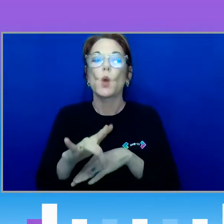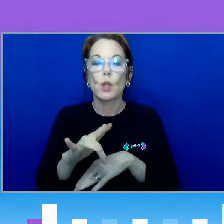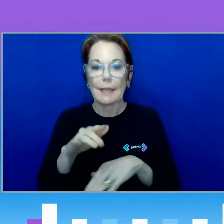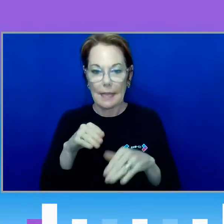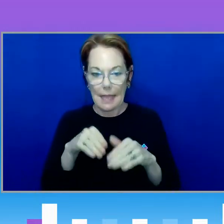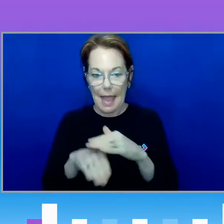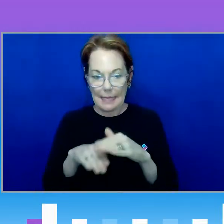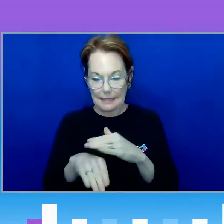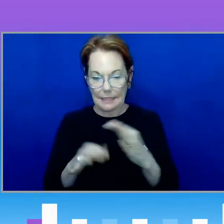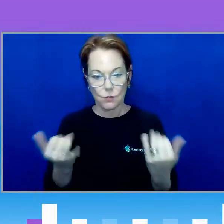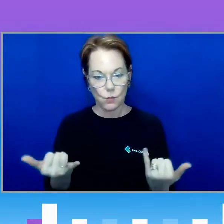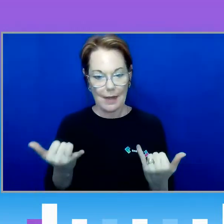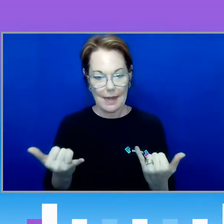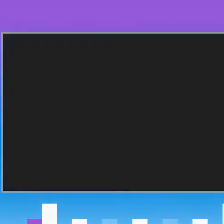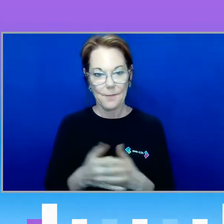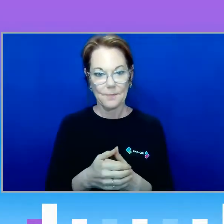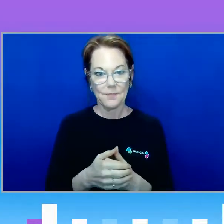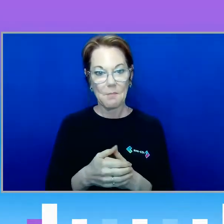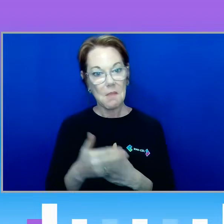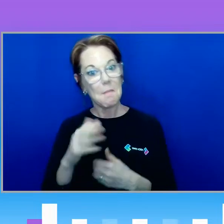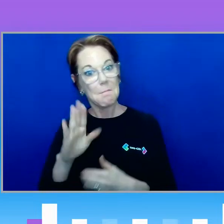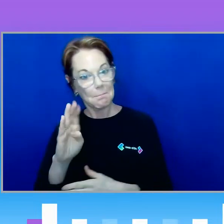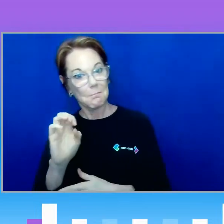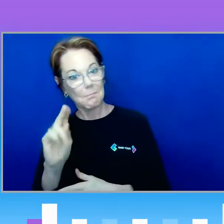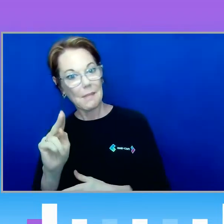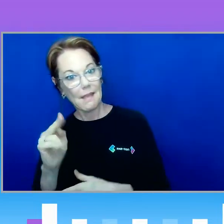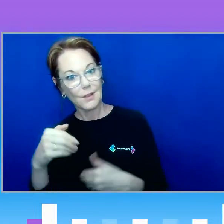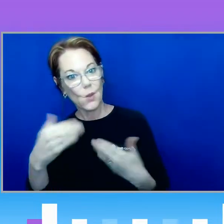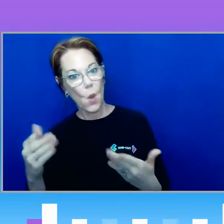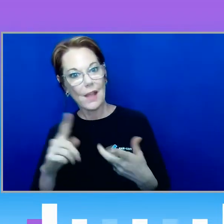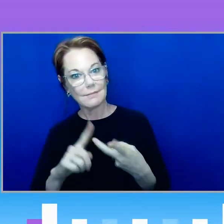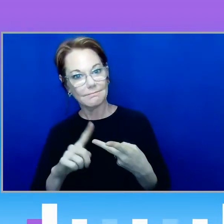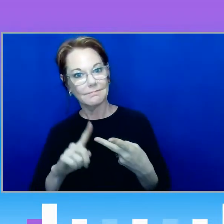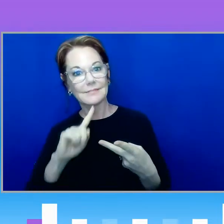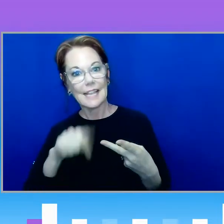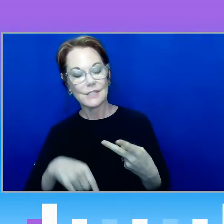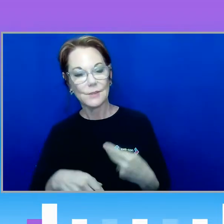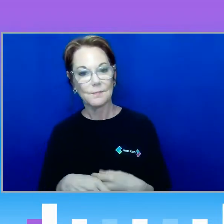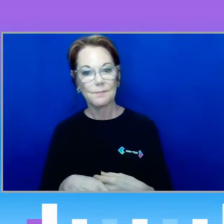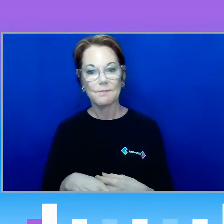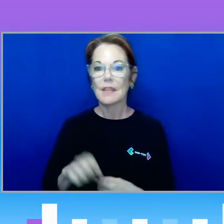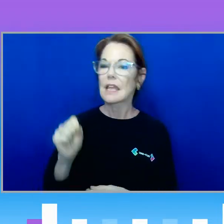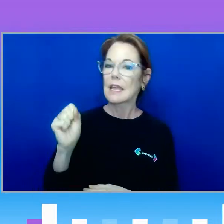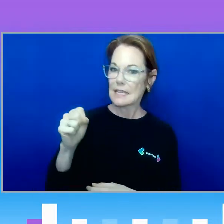I'll let you answer that other question.